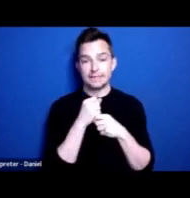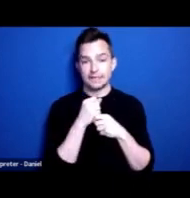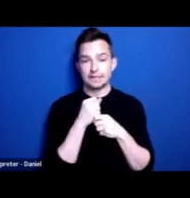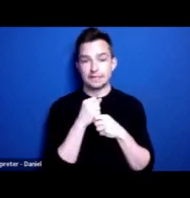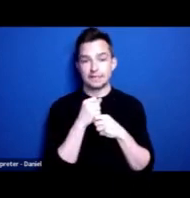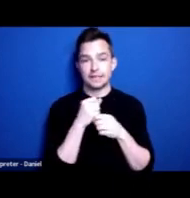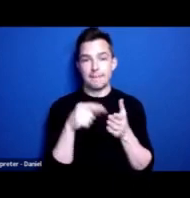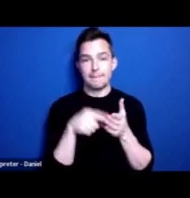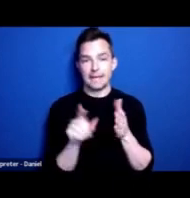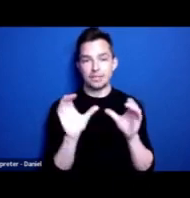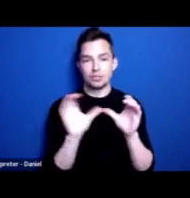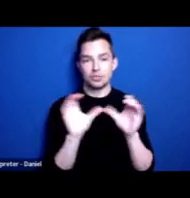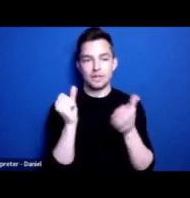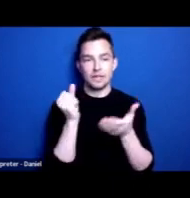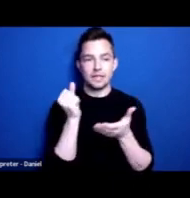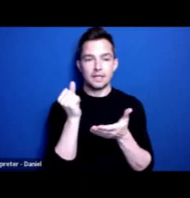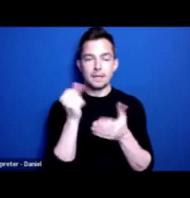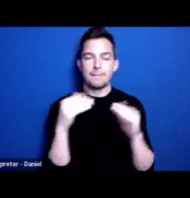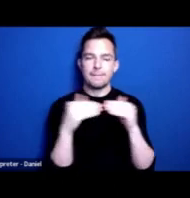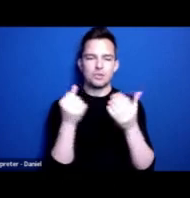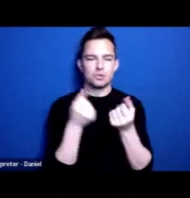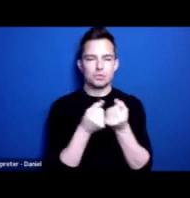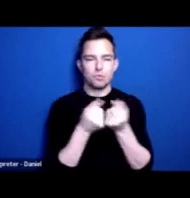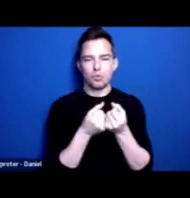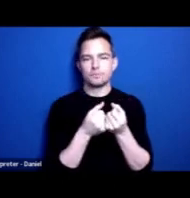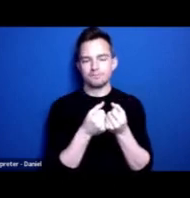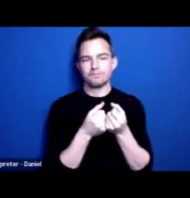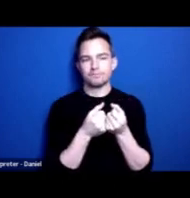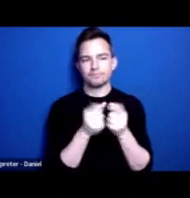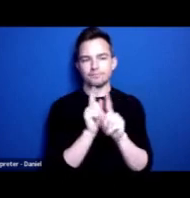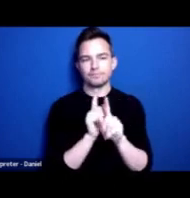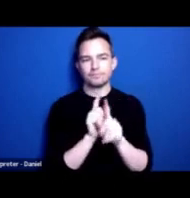mentor. The program connects survivors throughout Colorado,